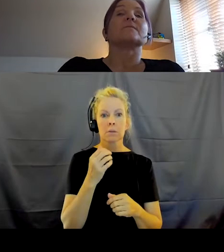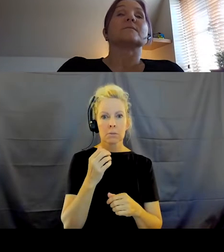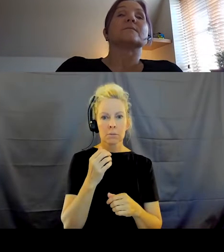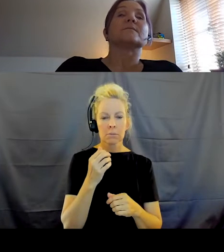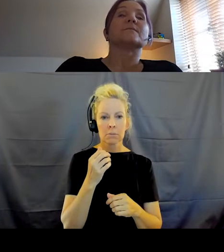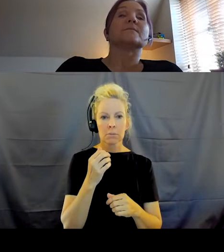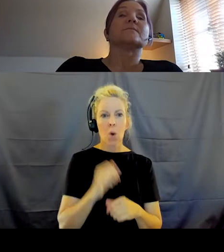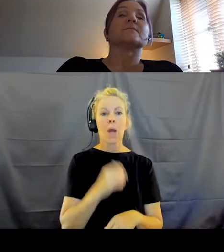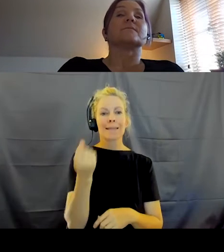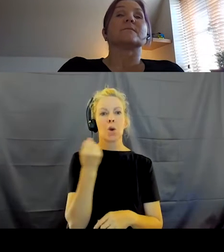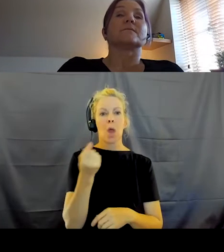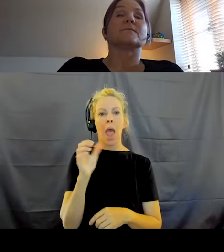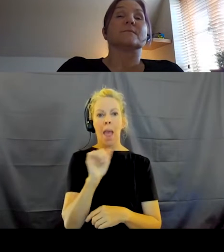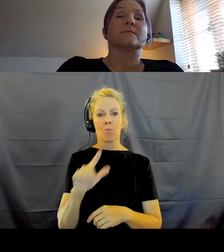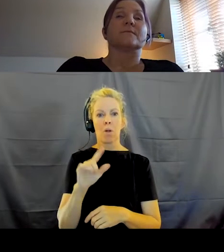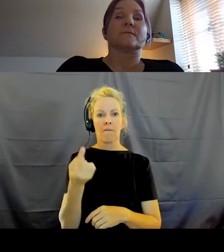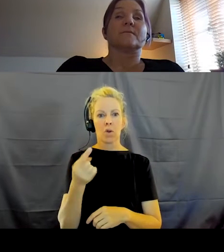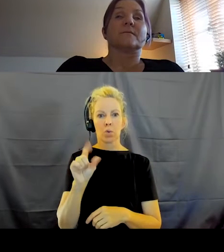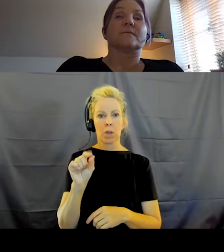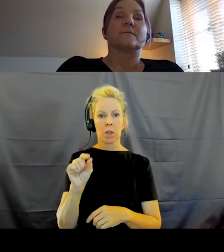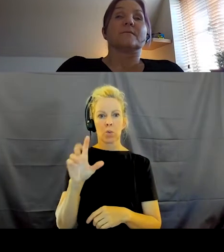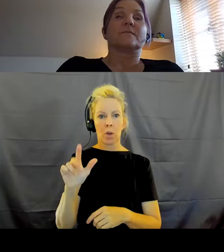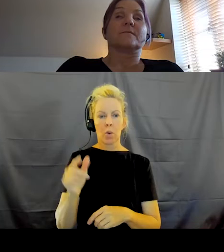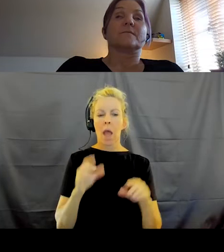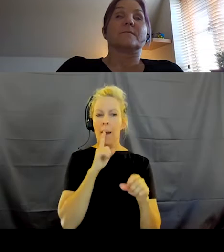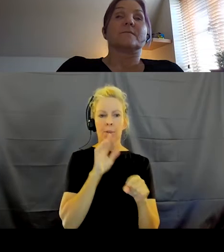absolutely nothing happened today, everybody went and had a nice cup of tea instead.